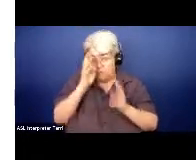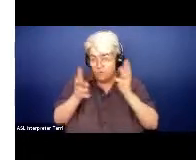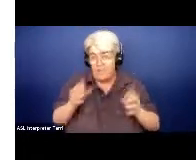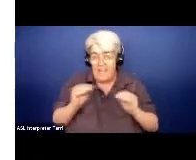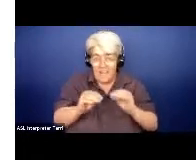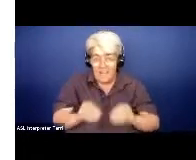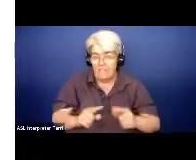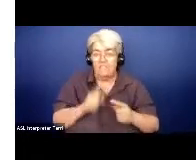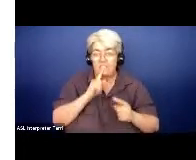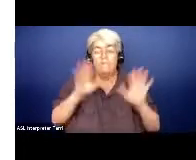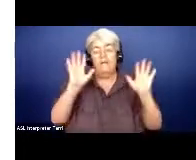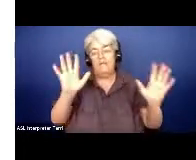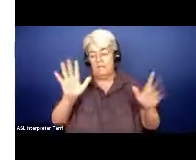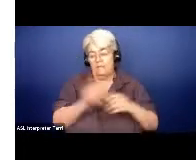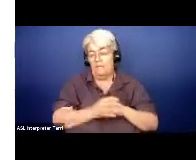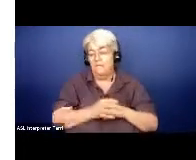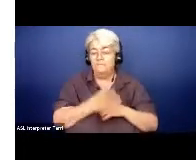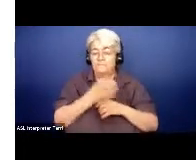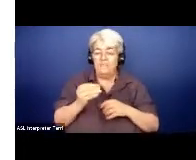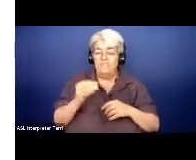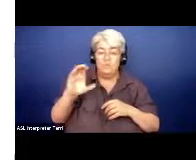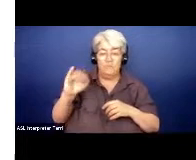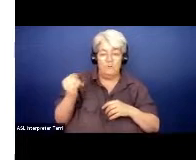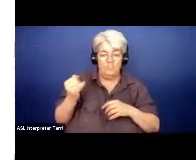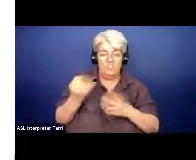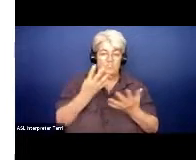it today. It is the criminal justice intercept